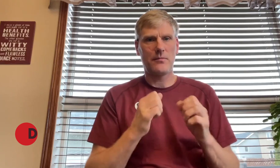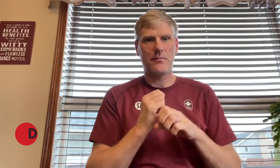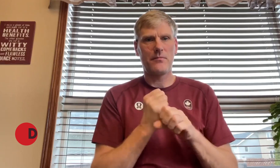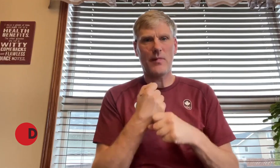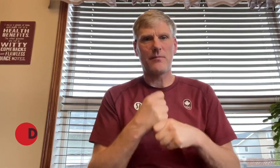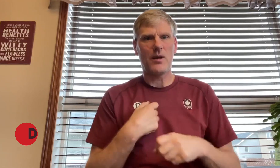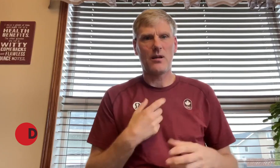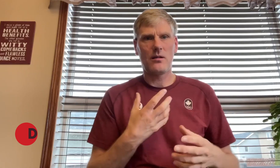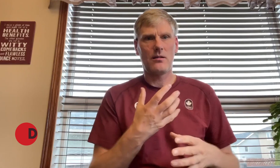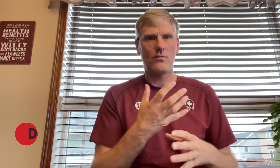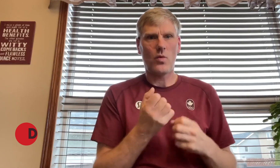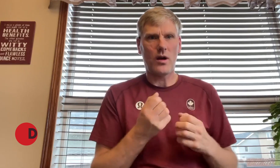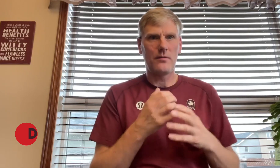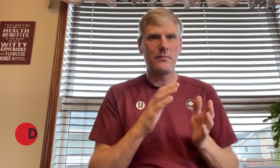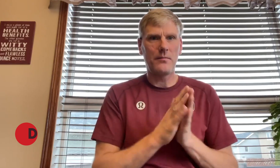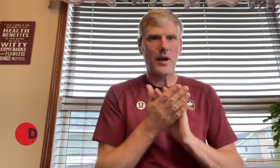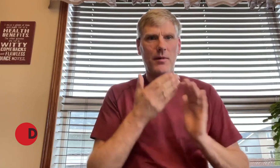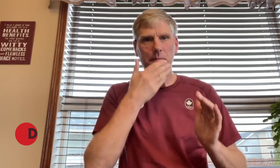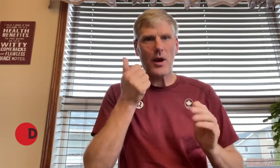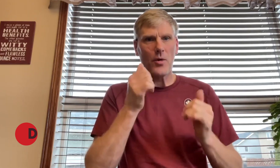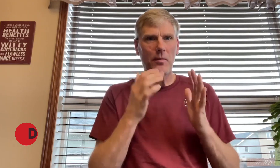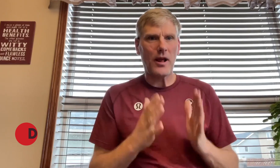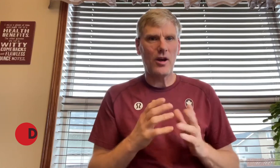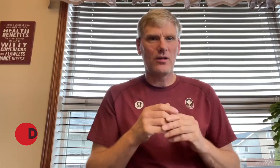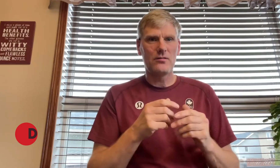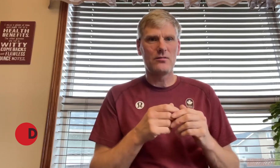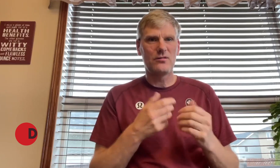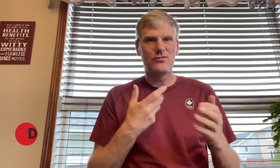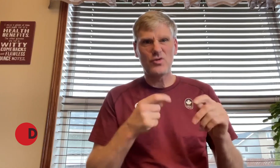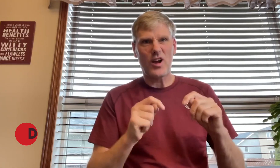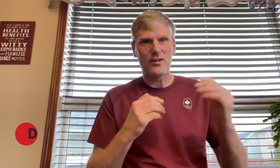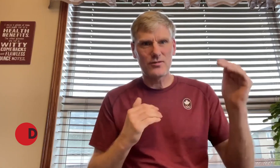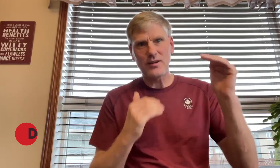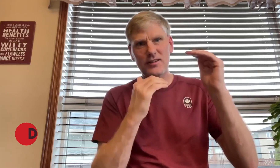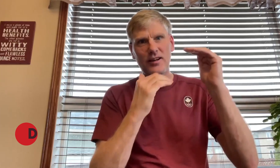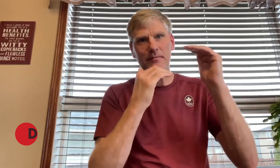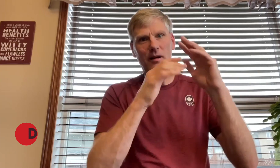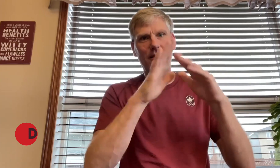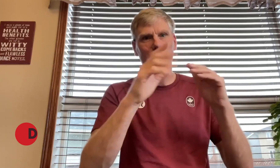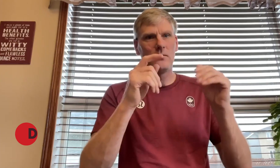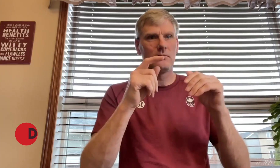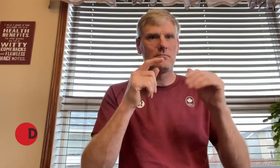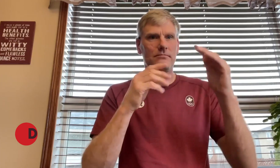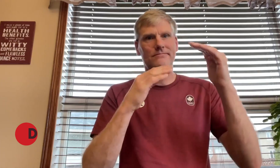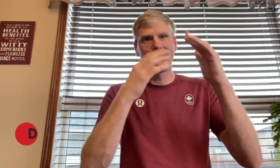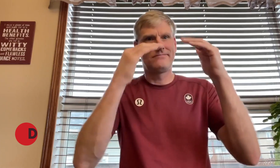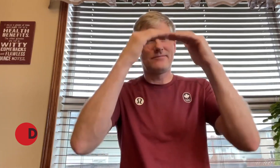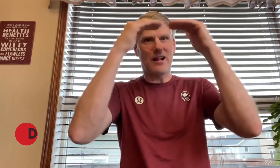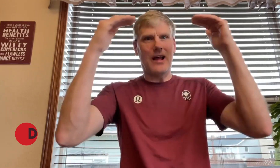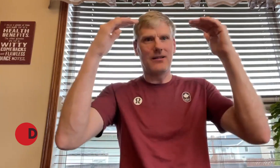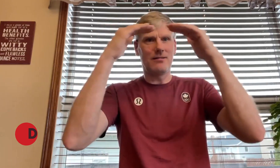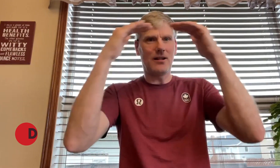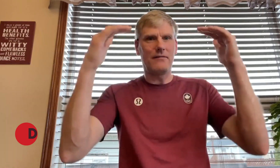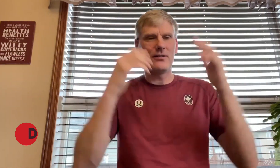They make me want to become a better player. I try to catch up to their high-level playing skills.